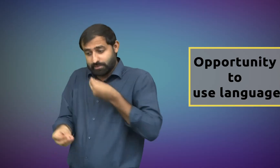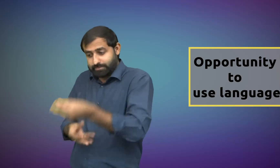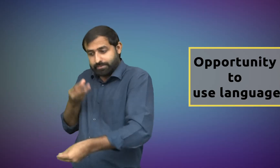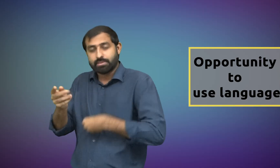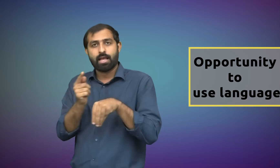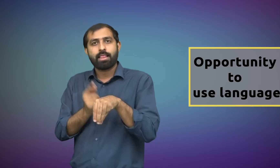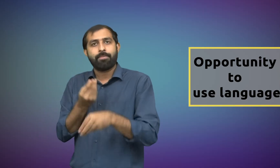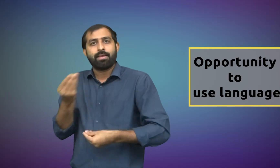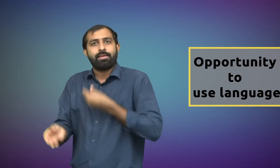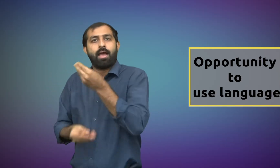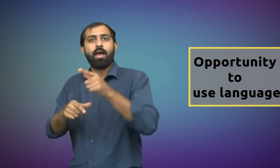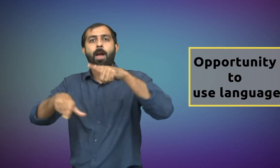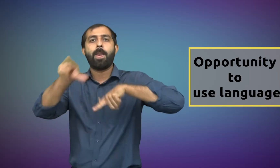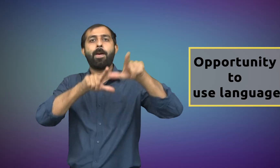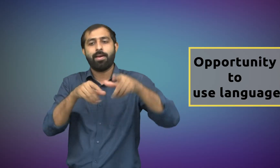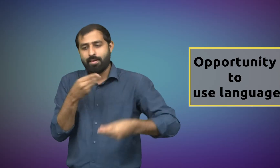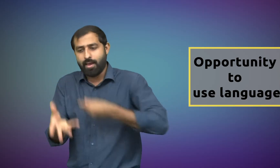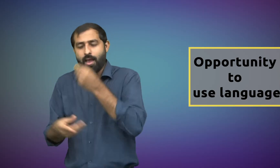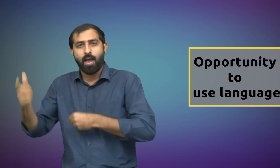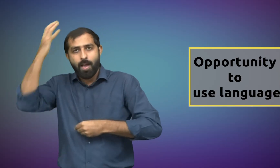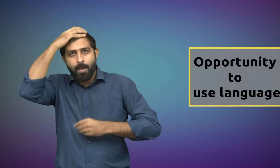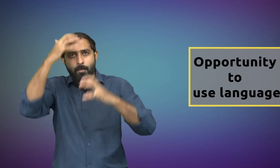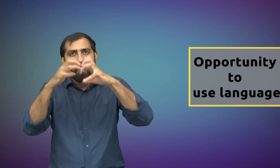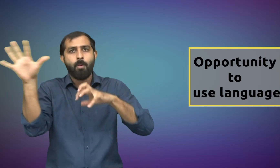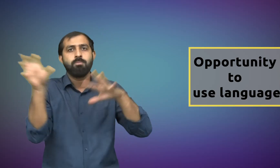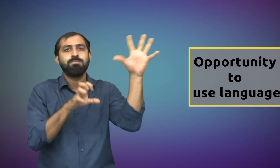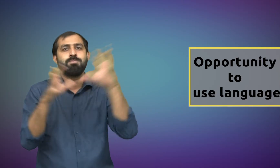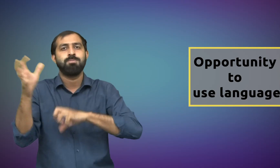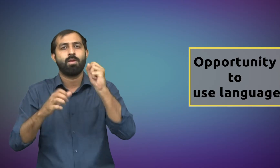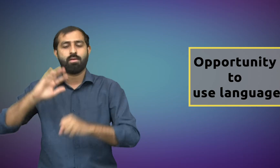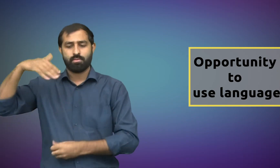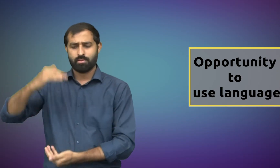By this way, the child gets lot of language exposure from his or her parents.